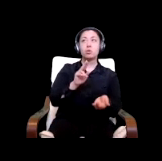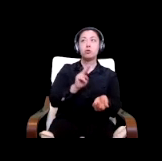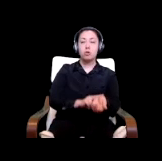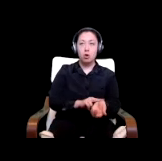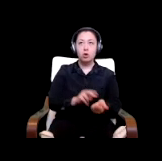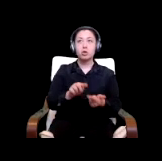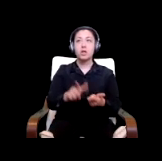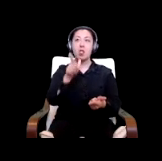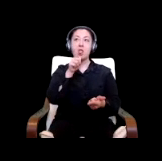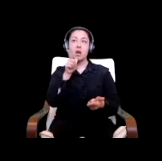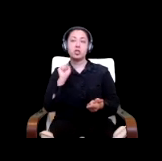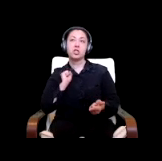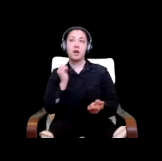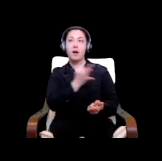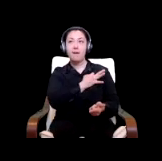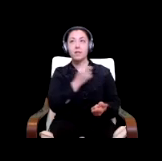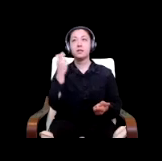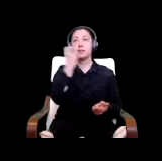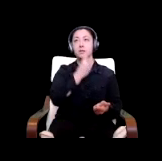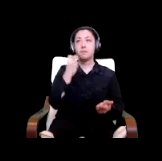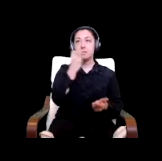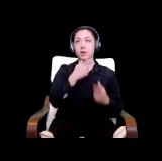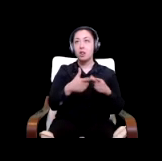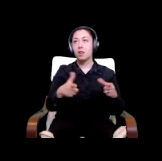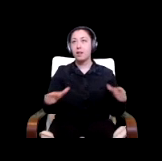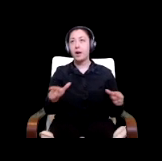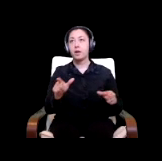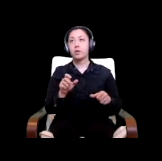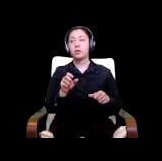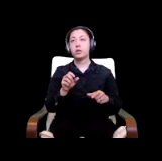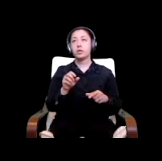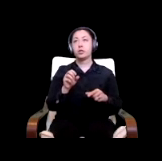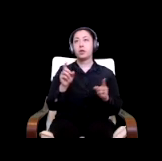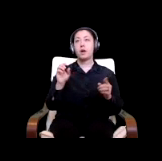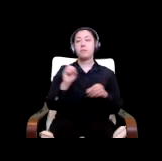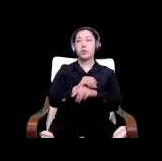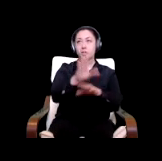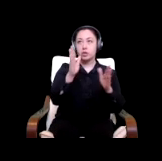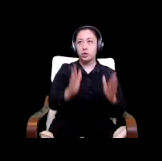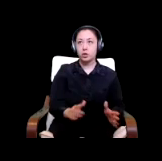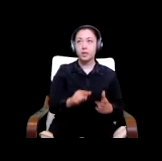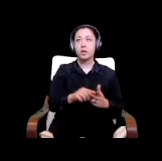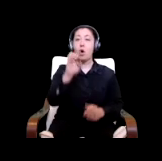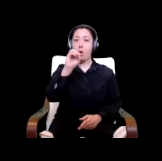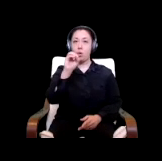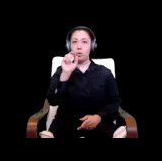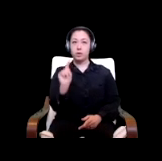pathologist, behavior consultant, occupational therapist. I should note that under the team